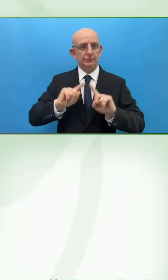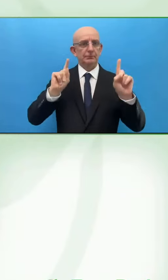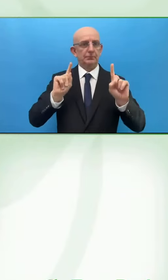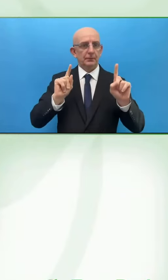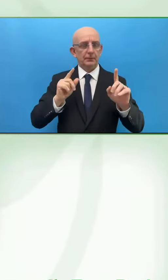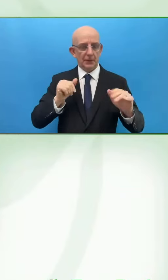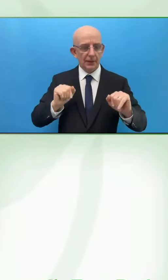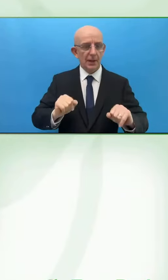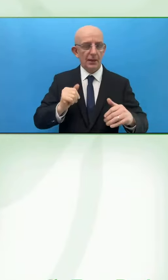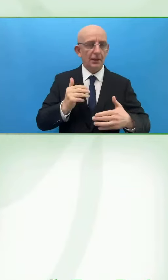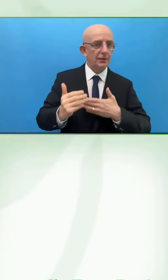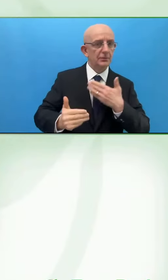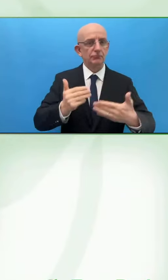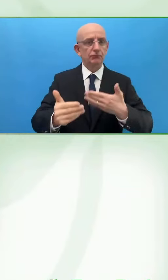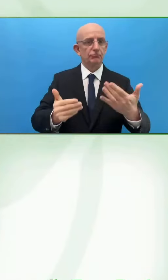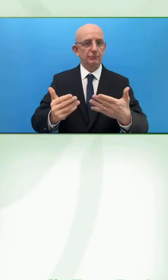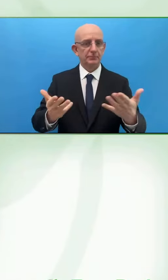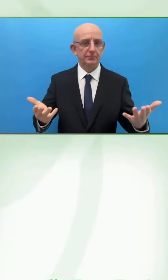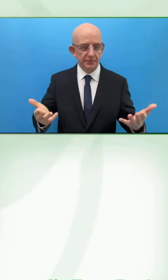Rigzin Tamchos.